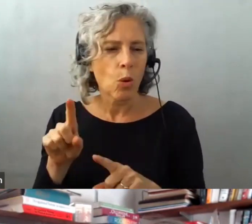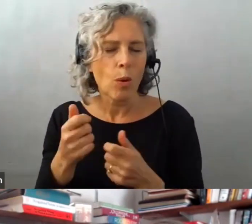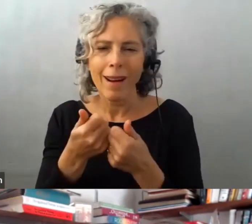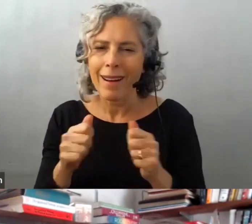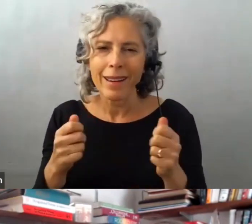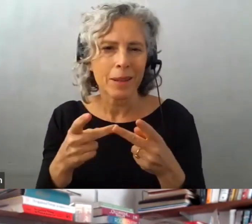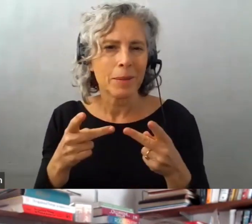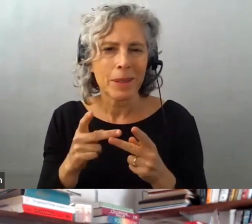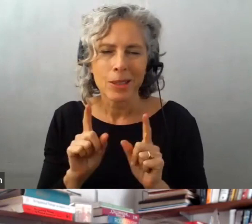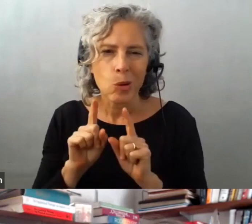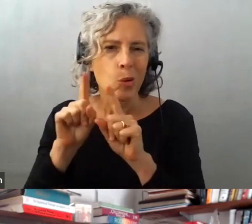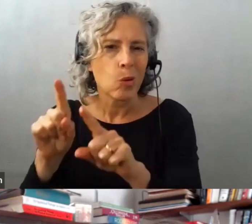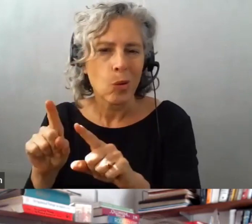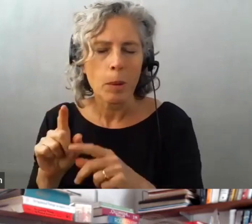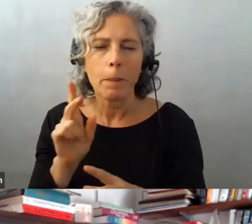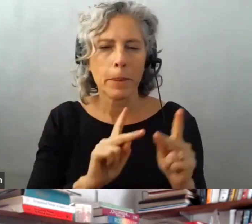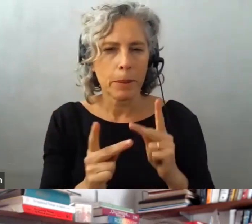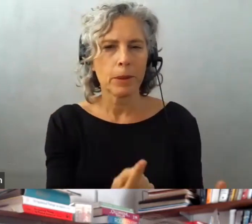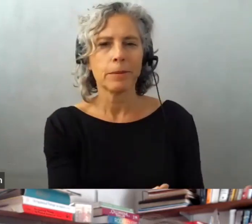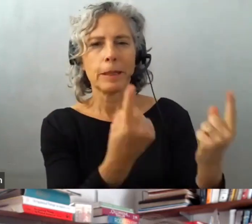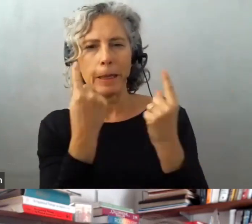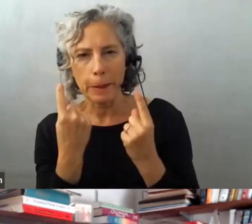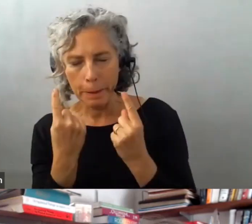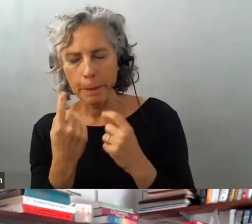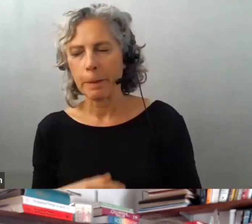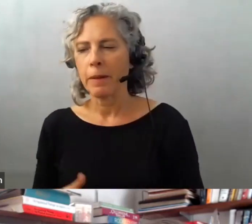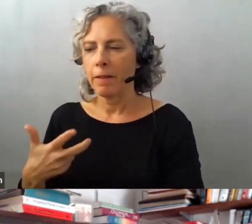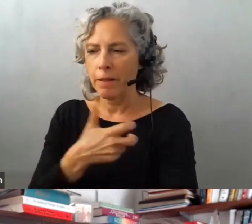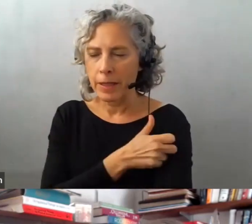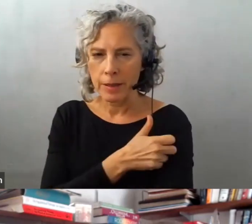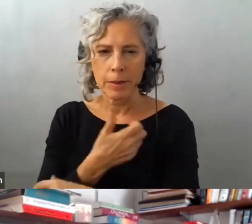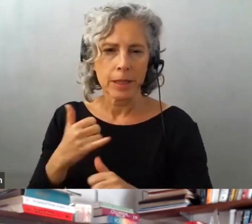vaccinated, people came directly to him, still didn't make it any